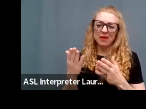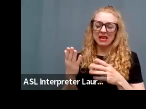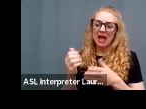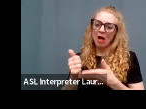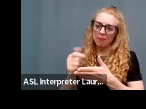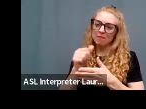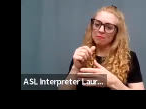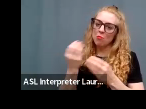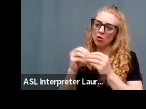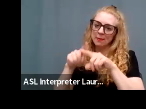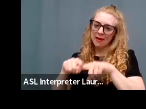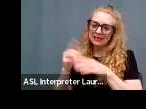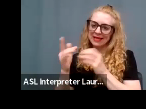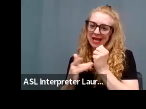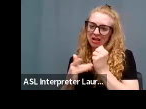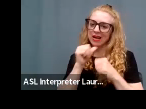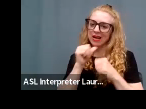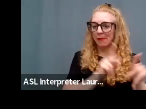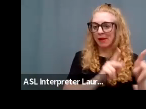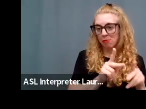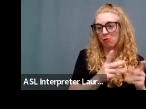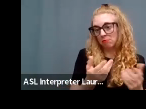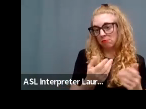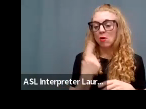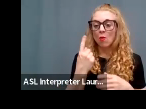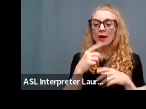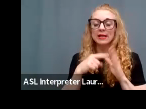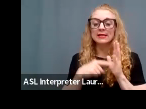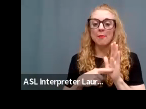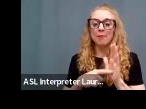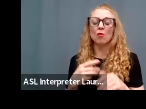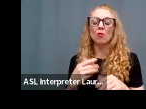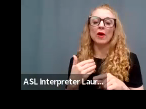and implementation of good technology and great example of this is we have lots of clients whose